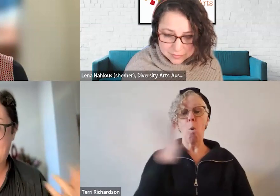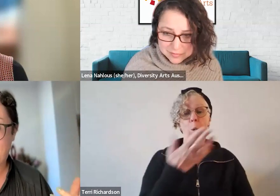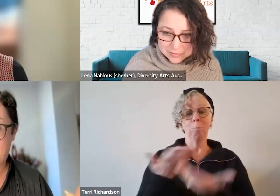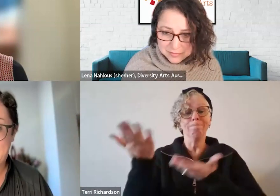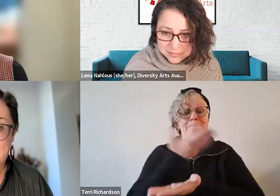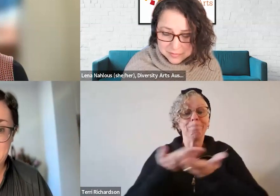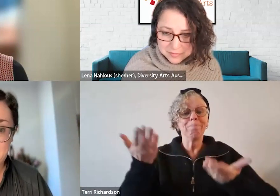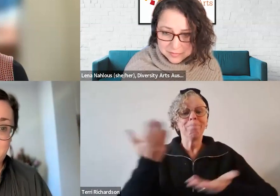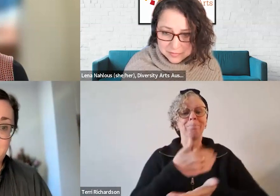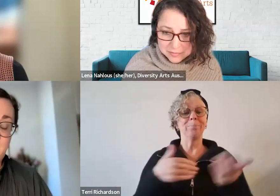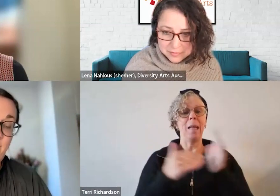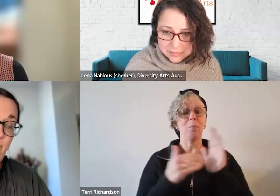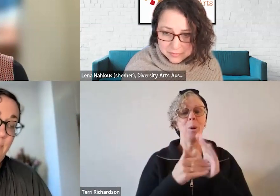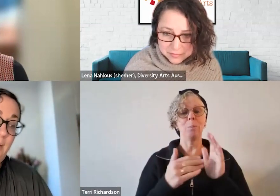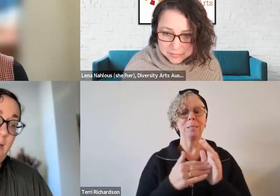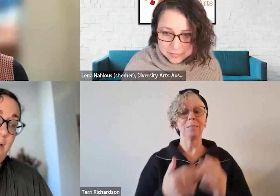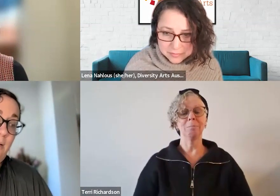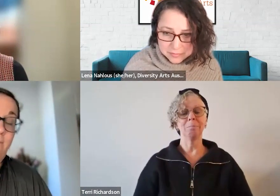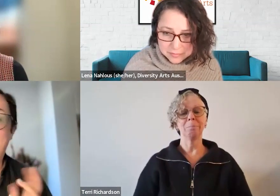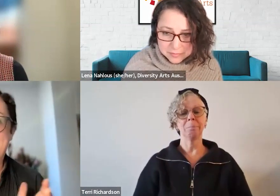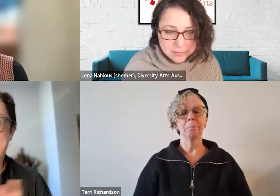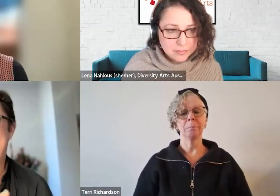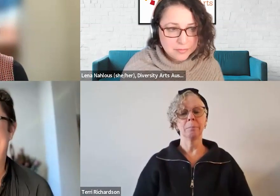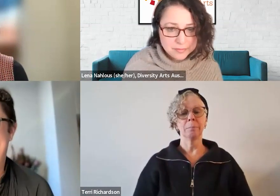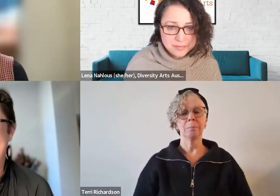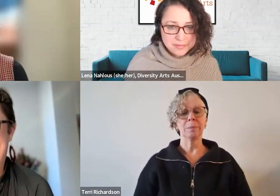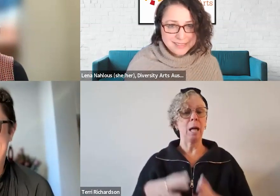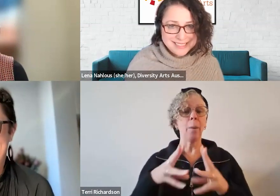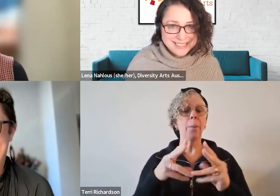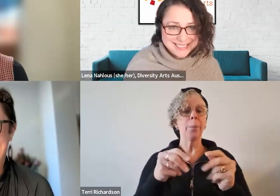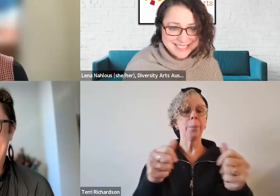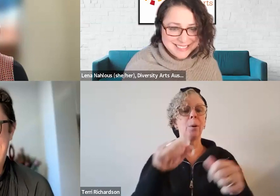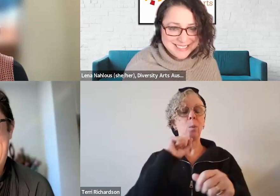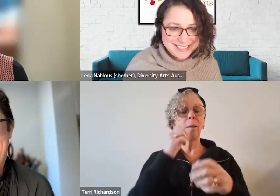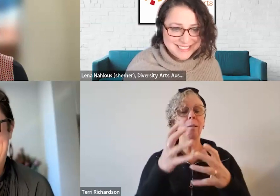we're all making it this evolving what governance means.